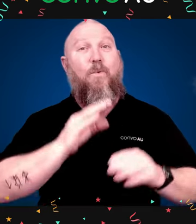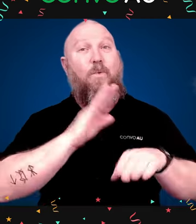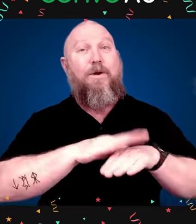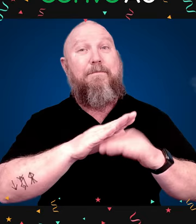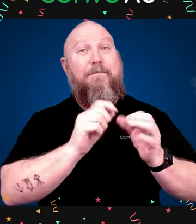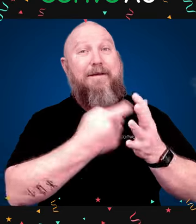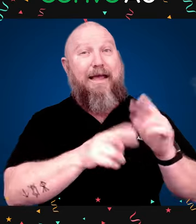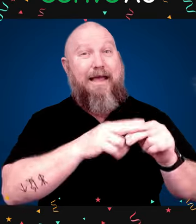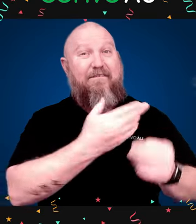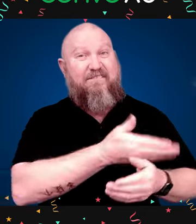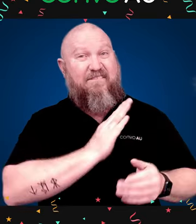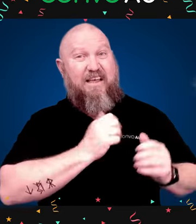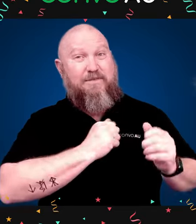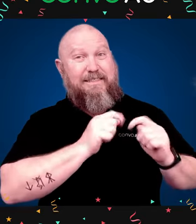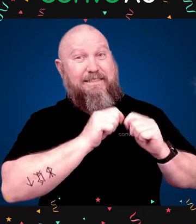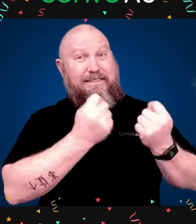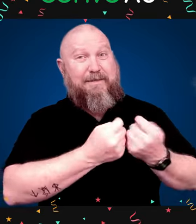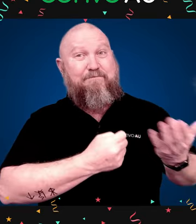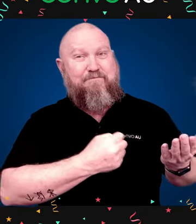On behalf of Convo Australia,